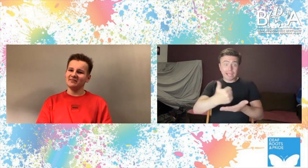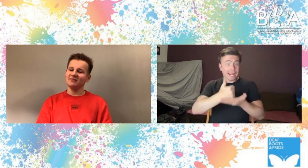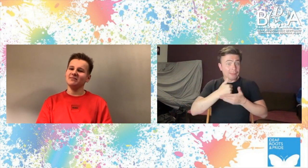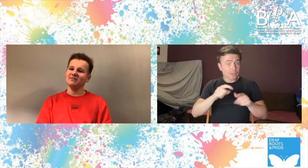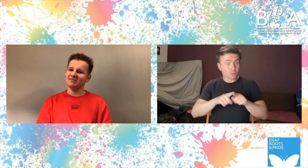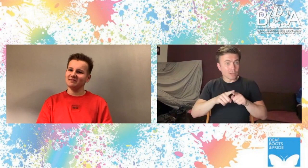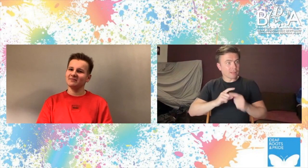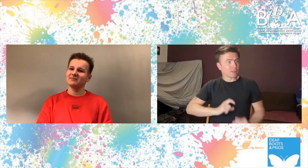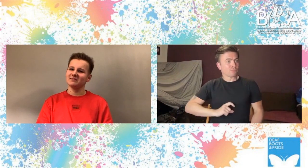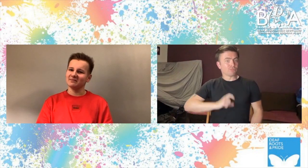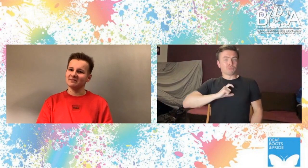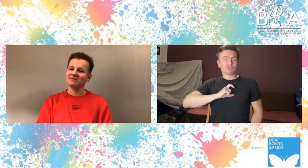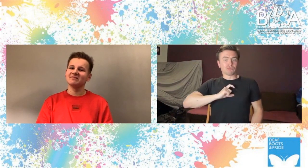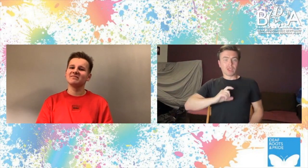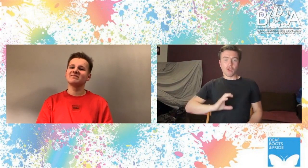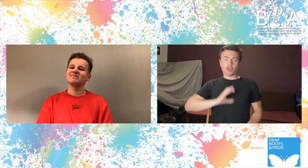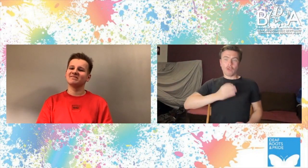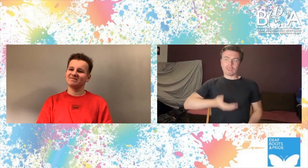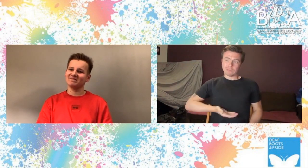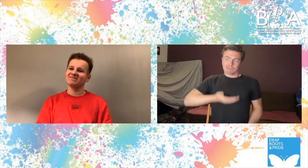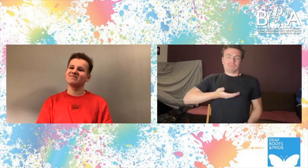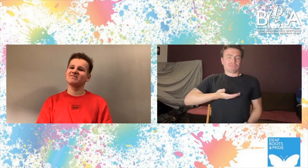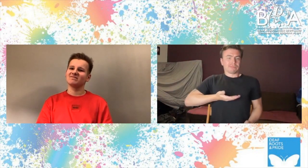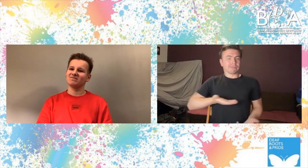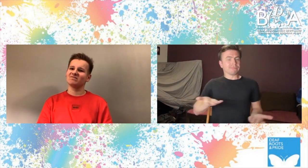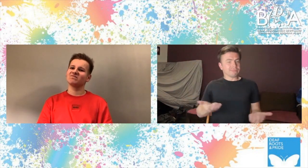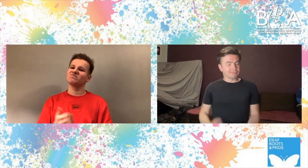that helps your well-being and boosts your confidence.